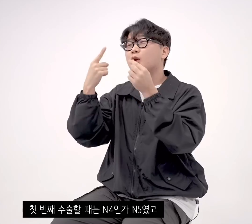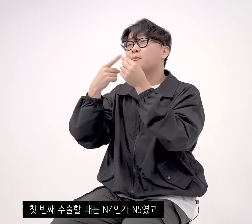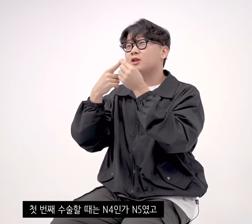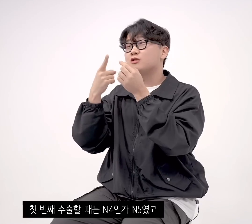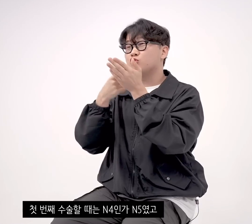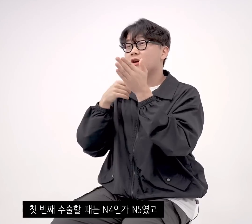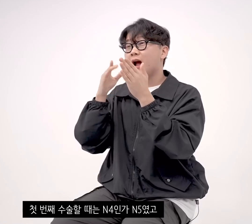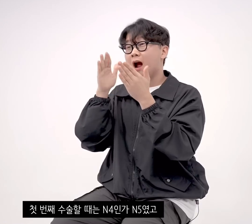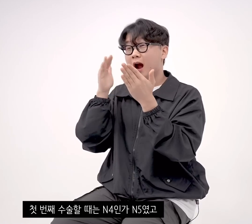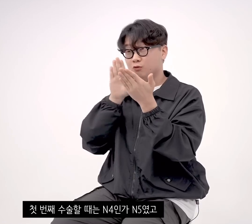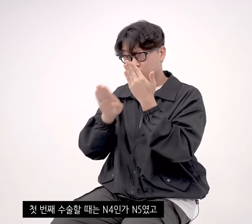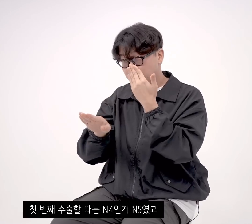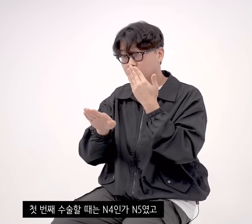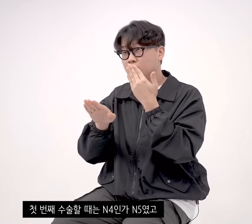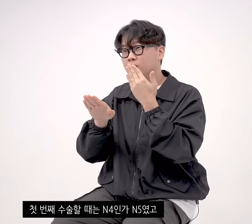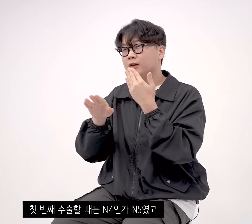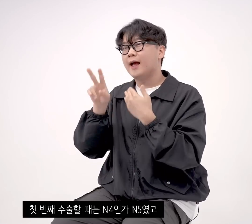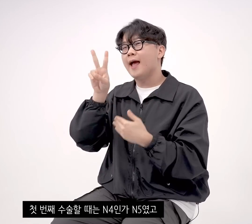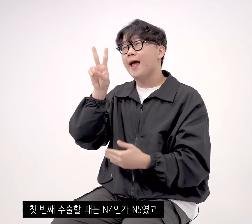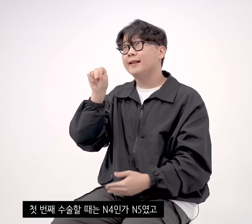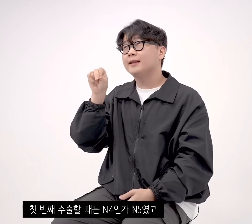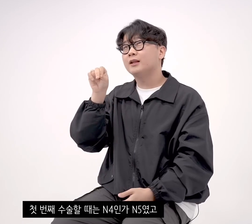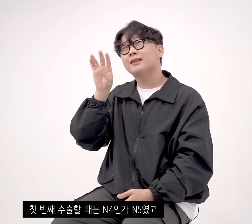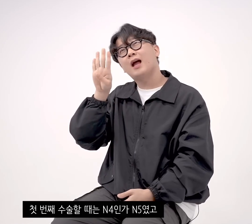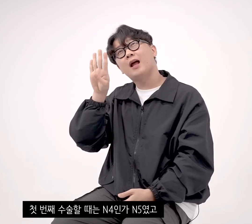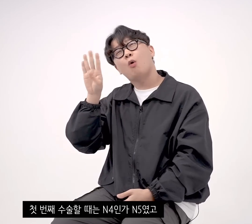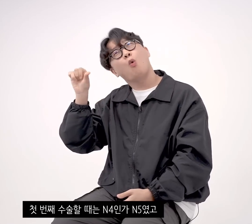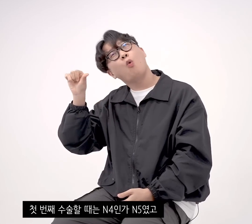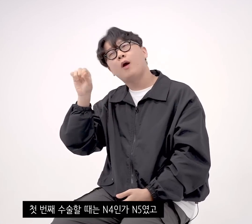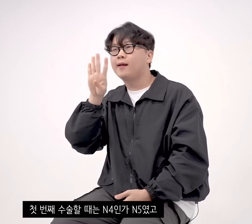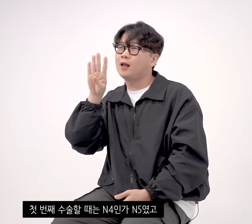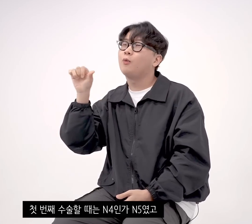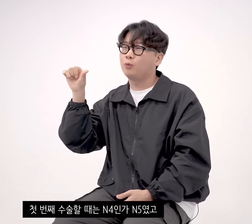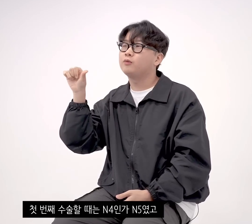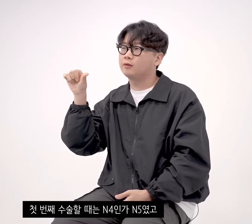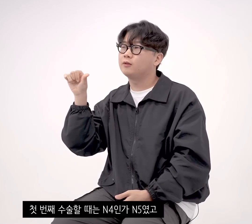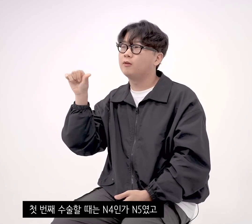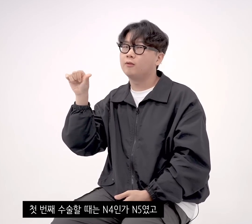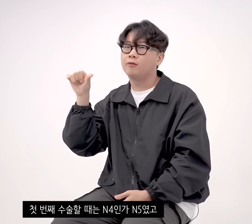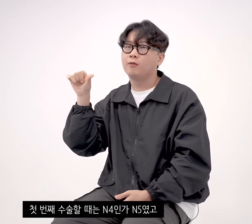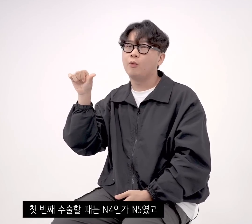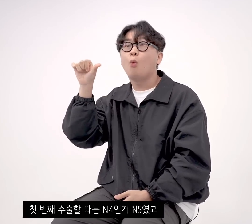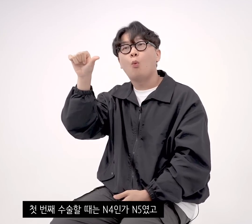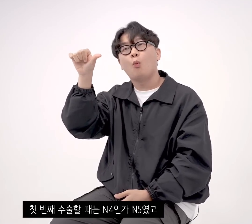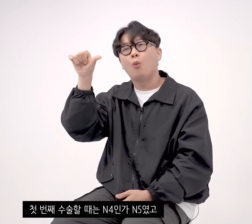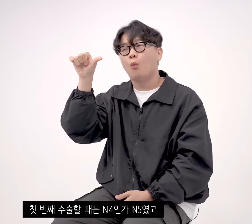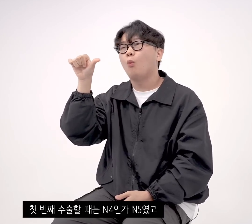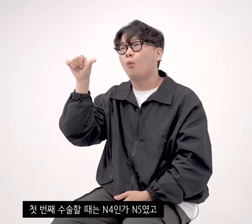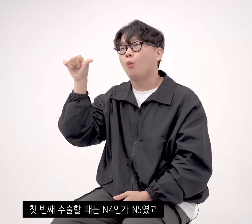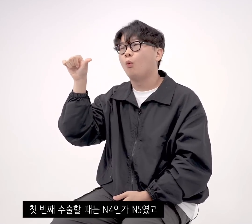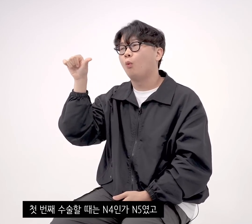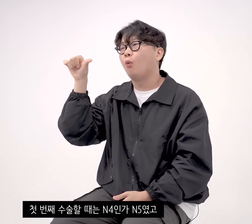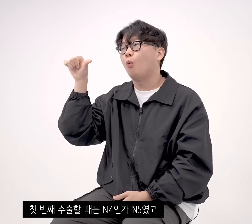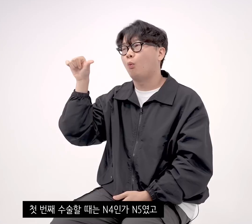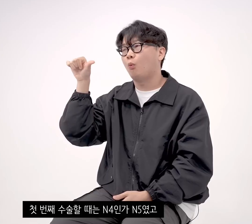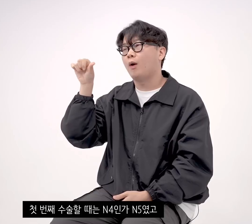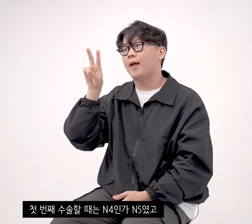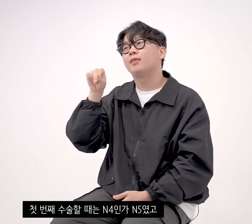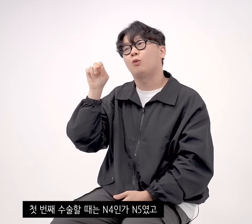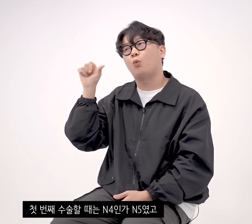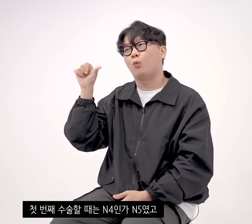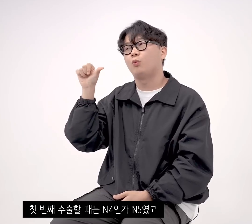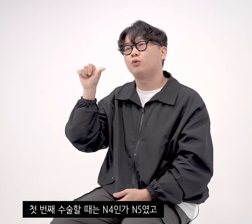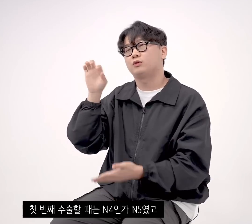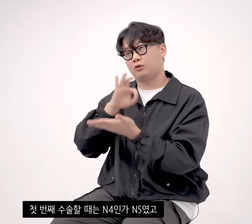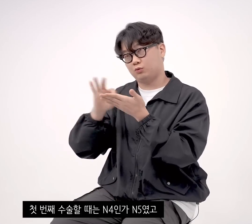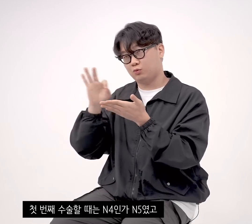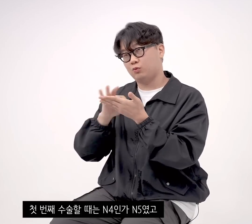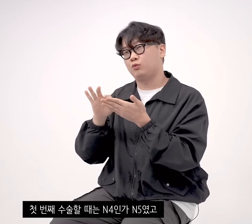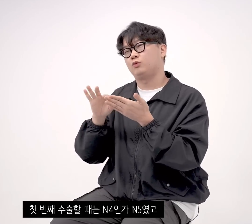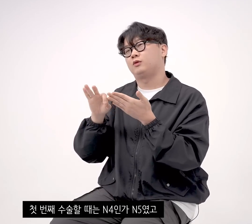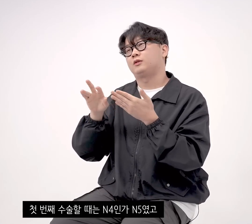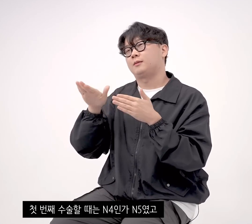When I had my first surgery, it was N4 or N5, and